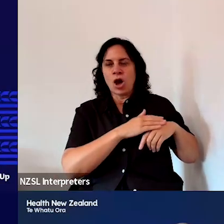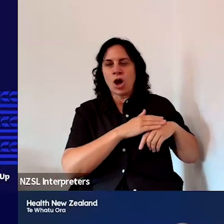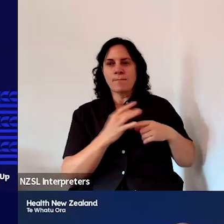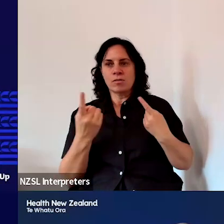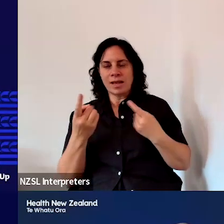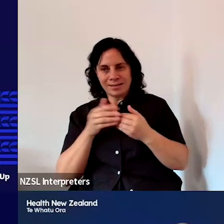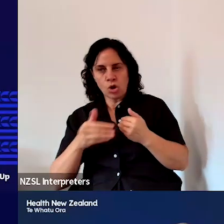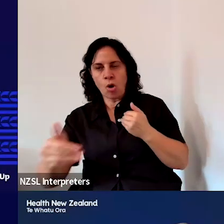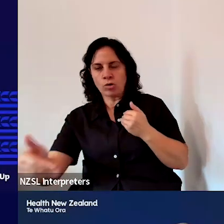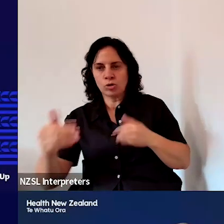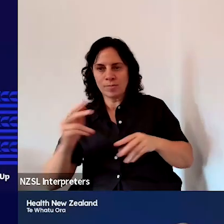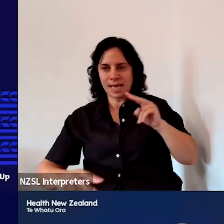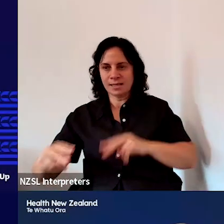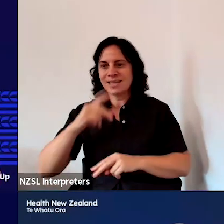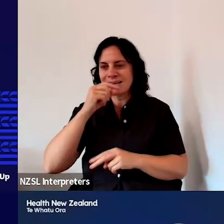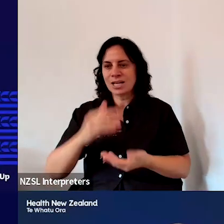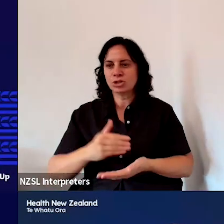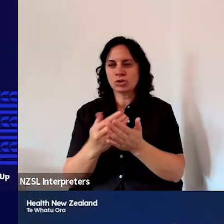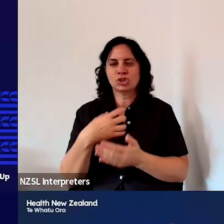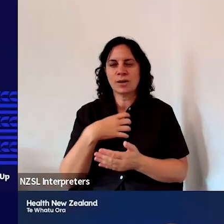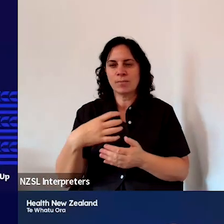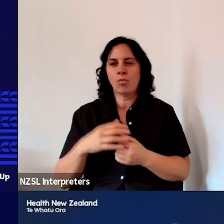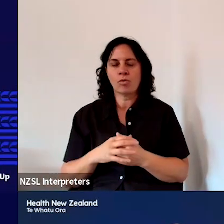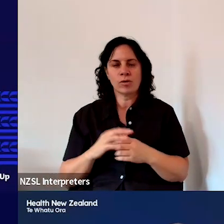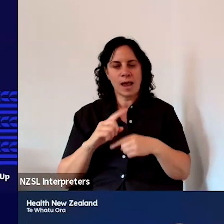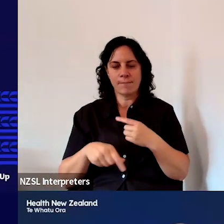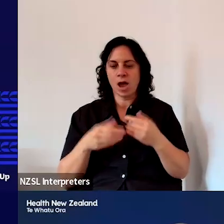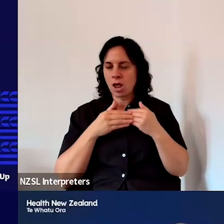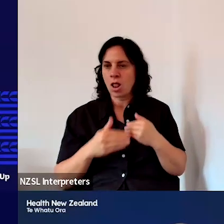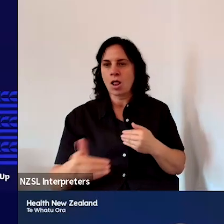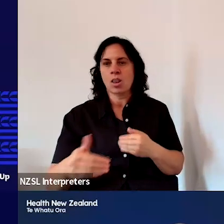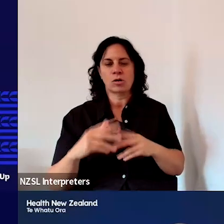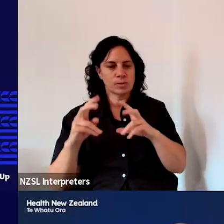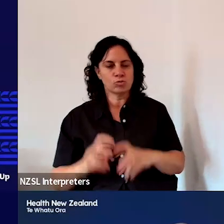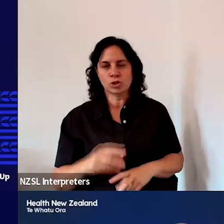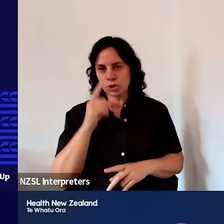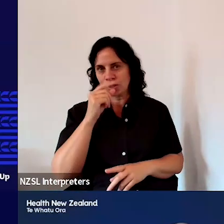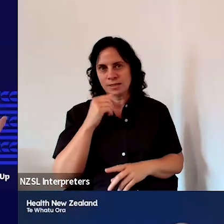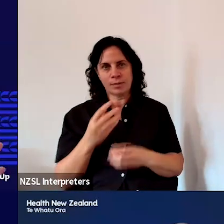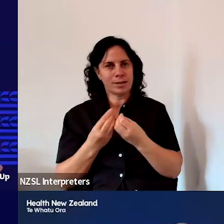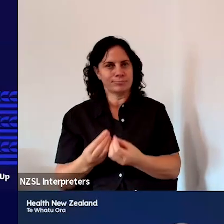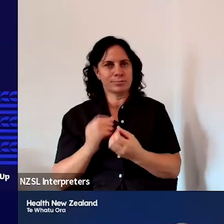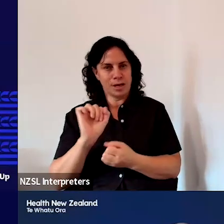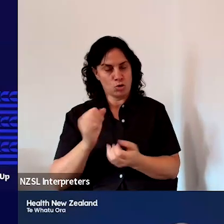for the audience about how longitudinal analysis can and would be useful in your program because there's potential future